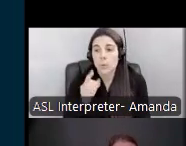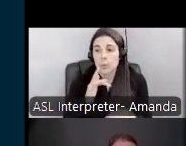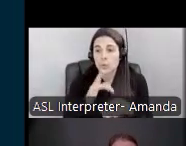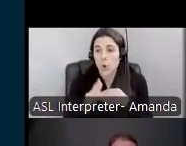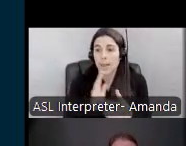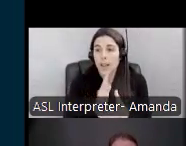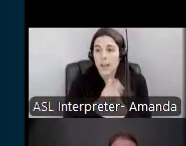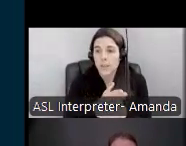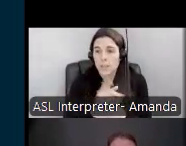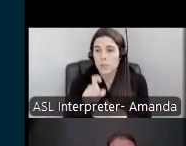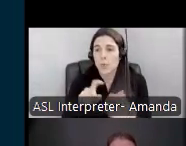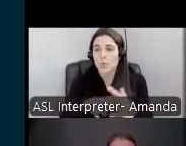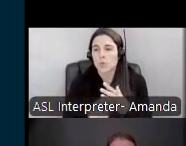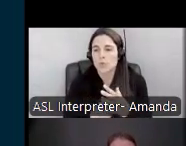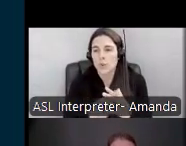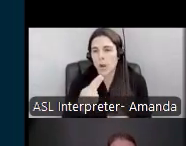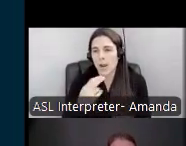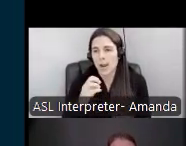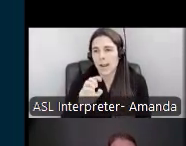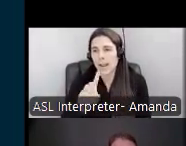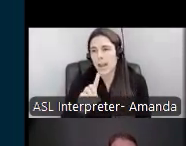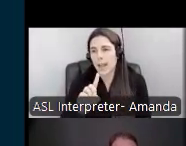soon, but they haven't gotten him in there yet.